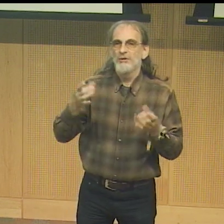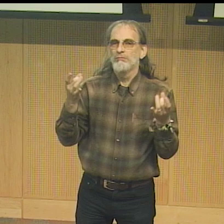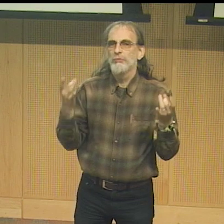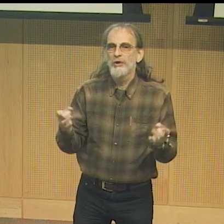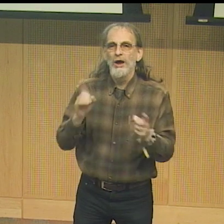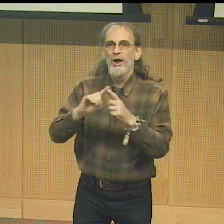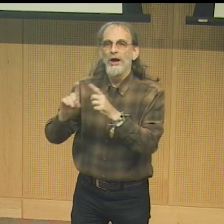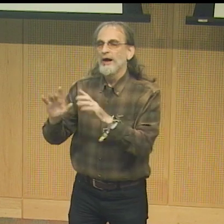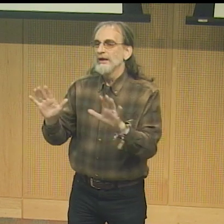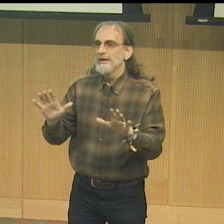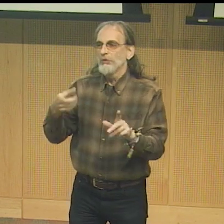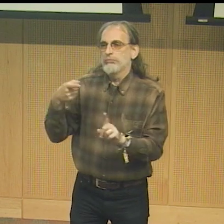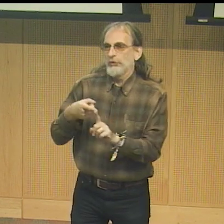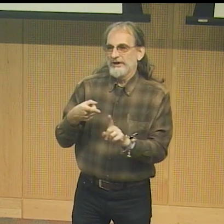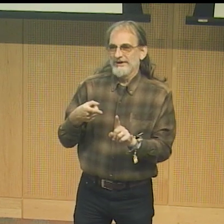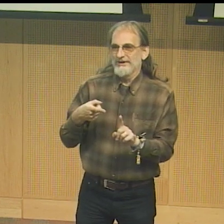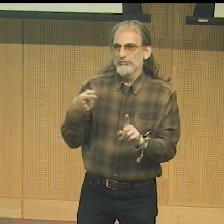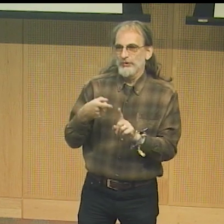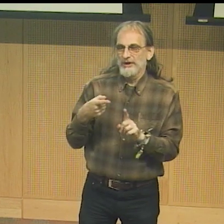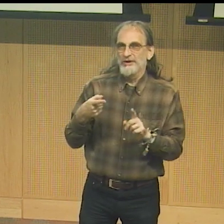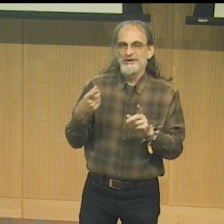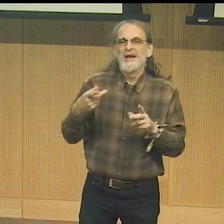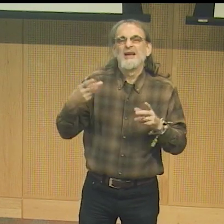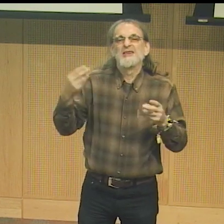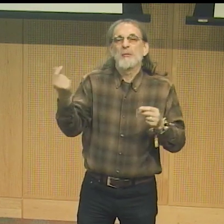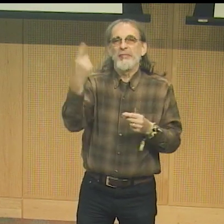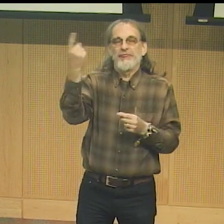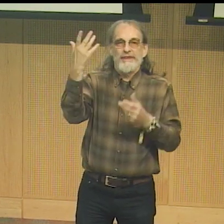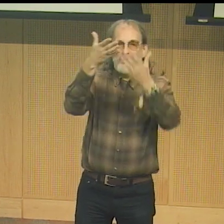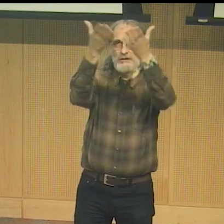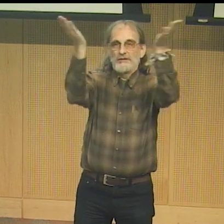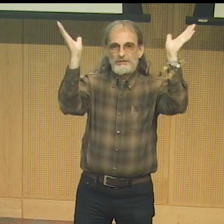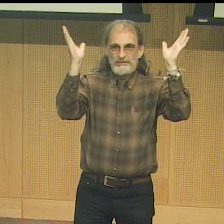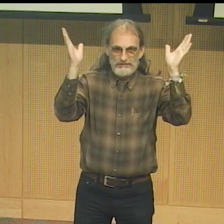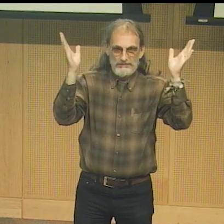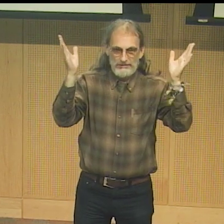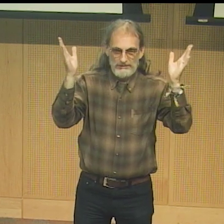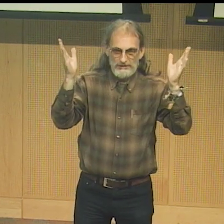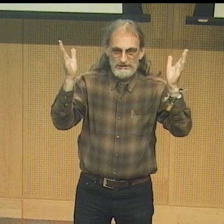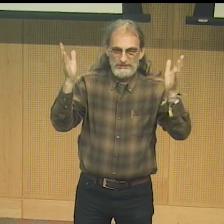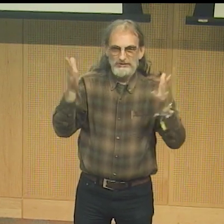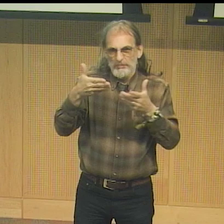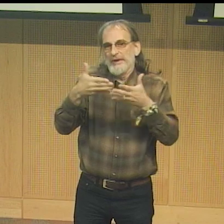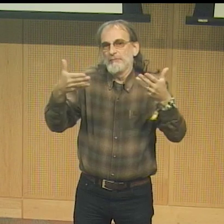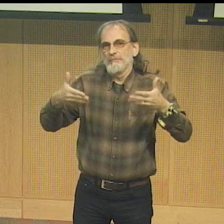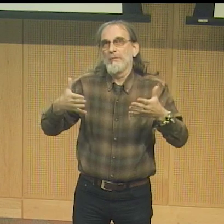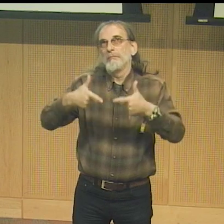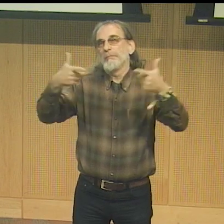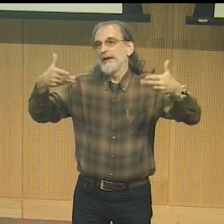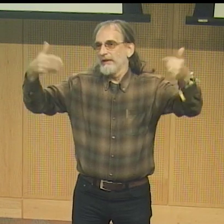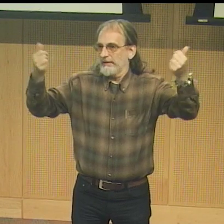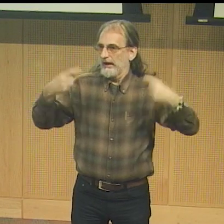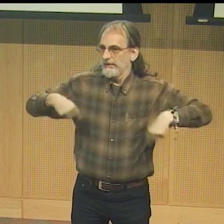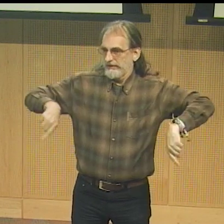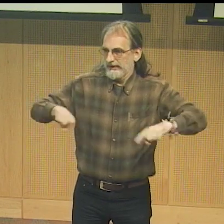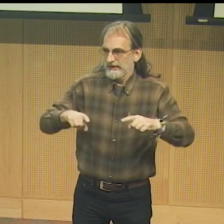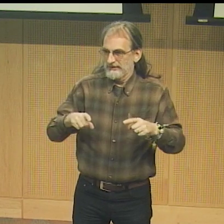Are we blessed by a higher power? And it's not so much a spiritual question as it is a philosophical one, that there is something